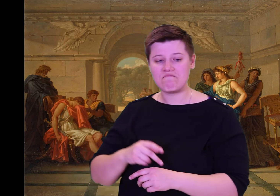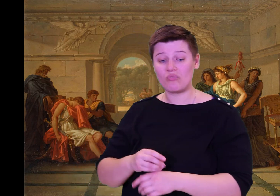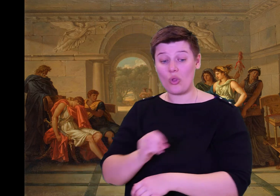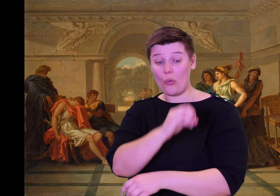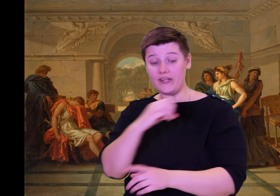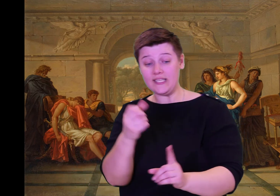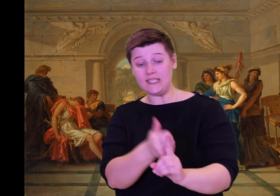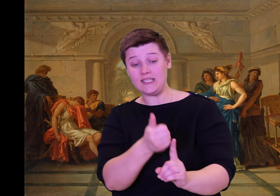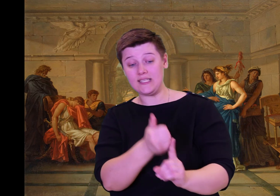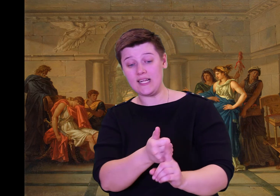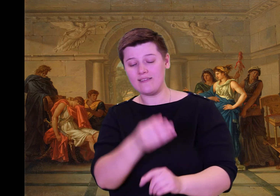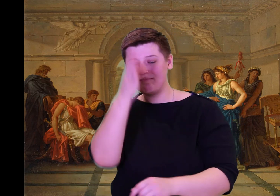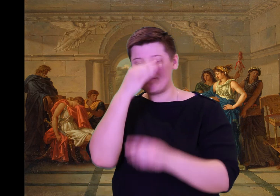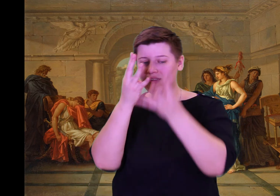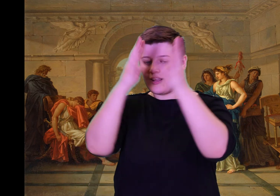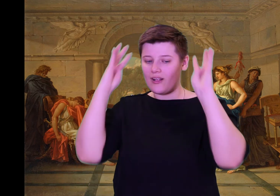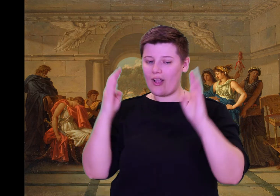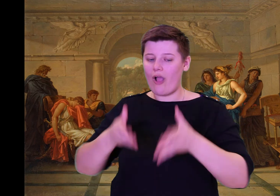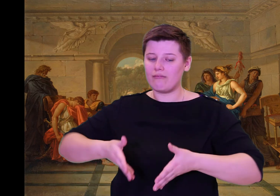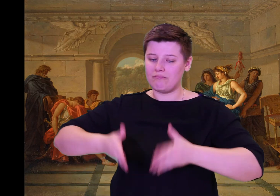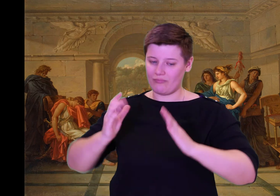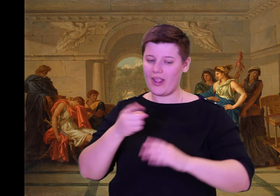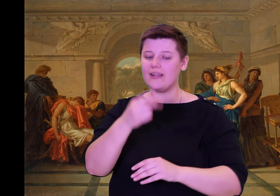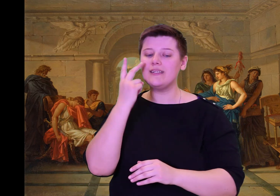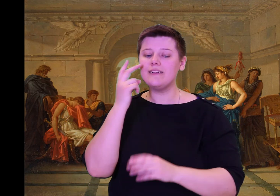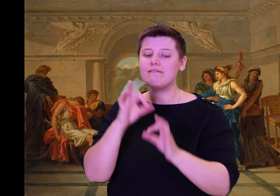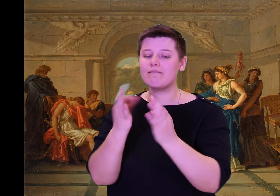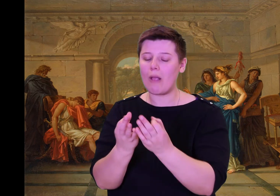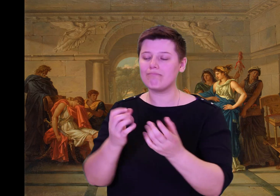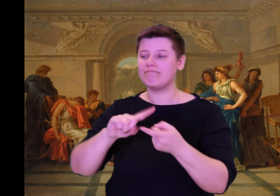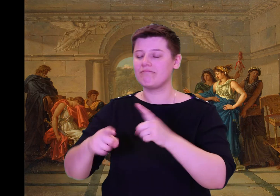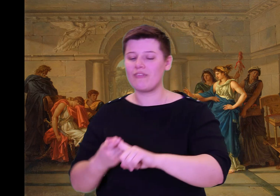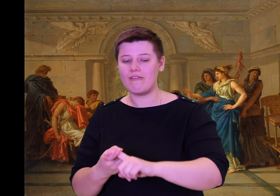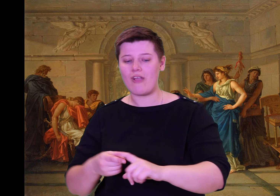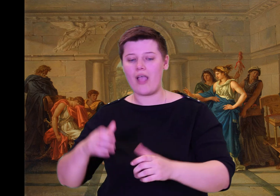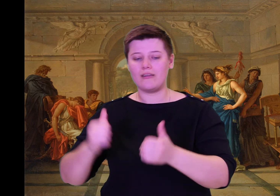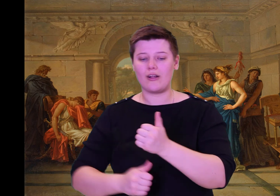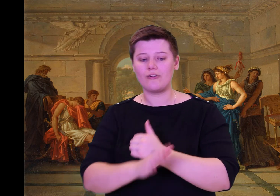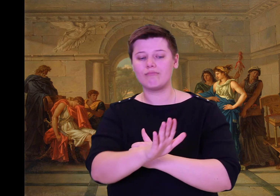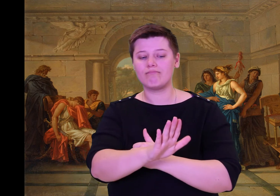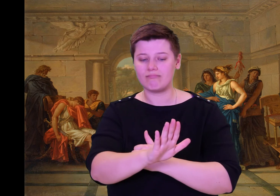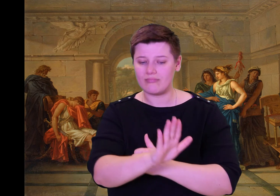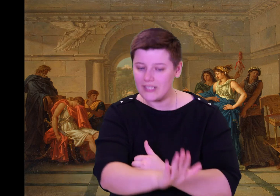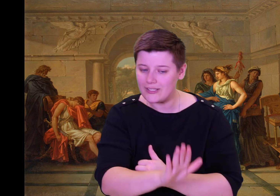There sat Calypso with her braided curls. Beside the hearth a mighty fire was burning.